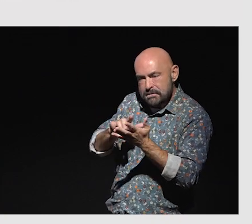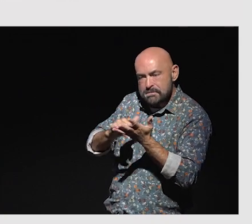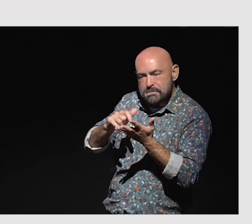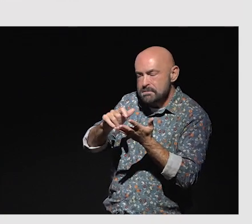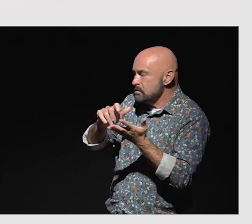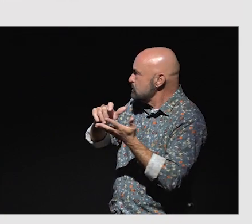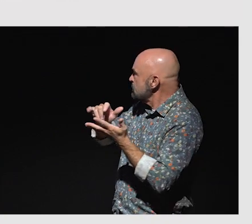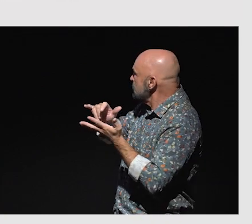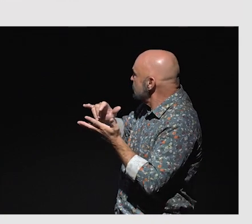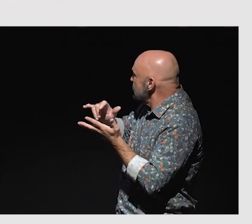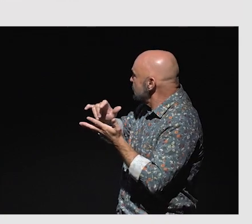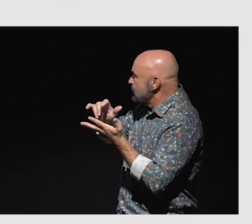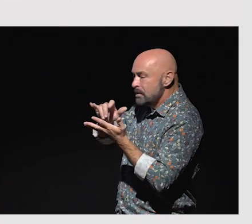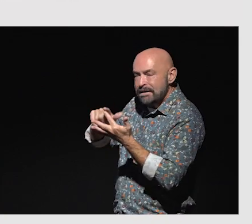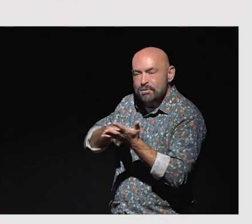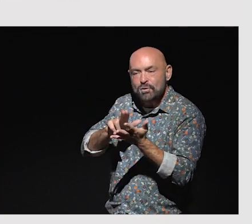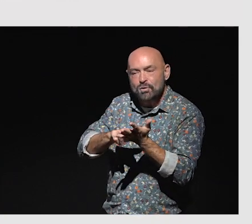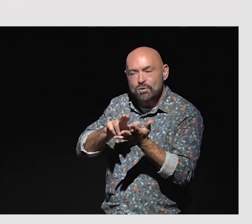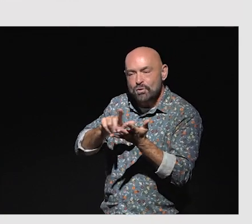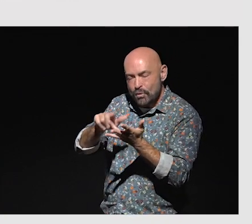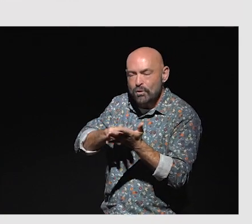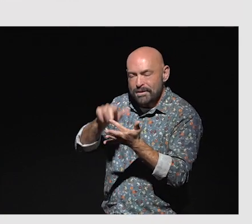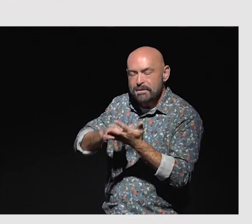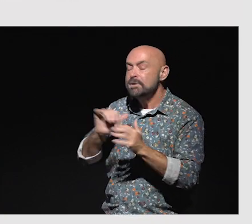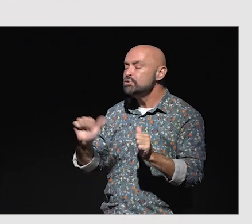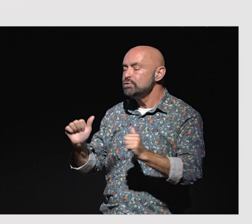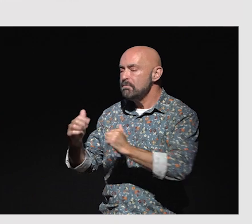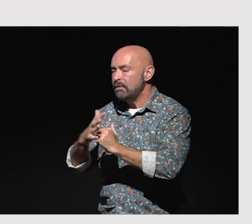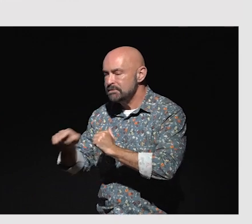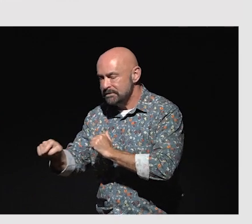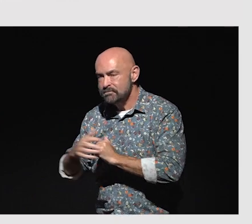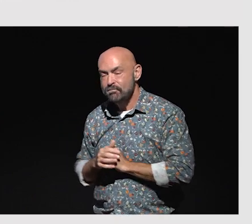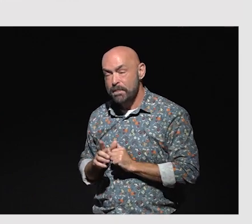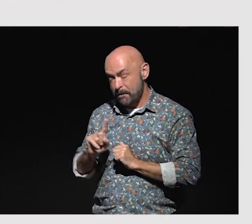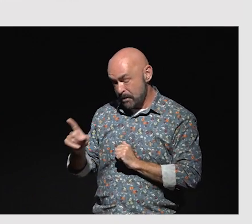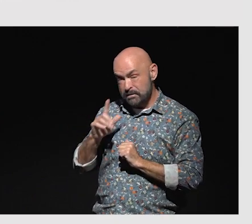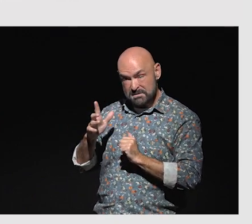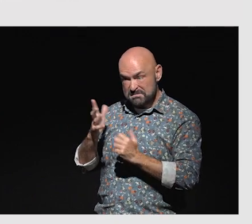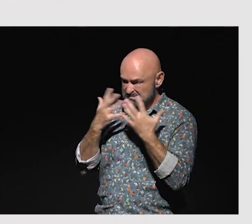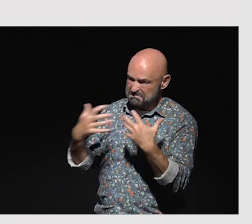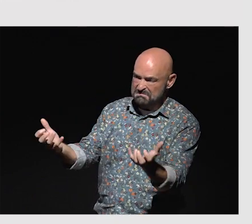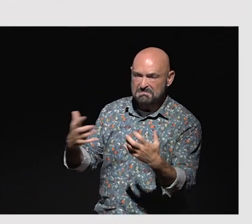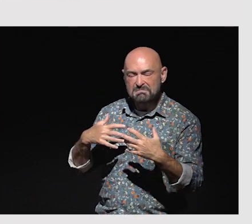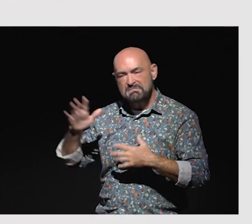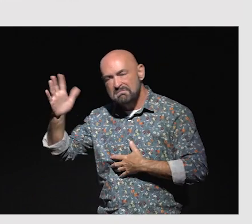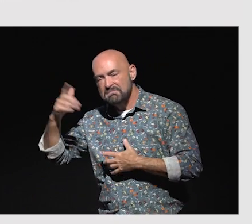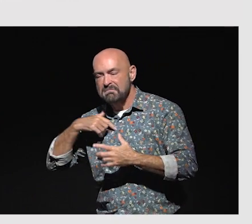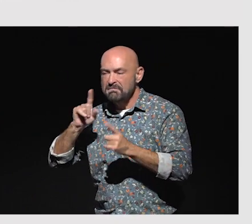not yet married to him, but very much on the public scene as his mistress.